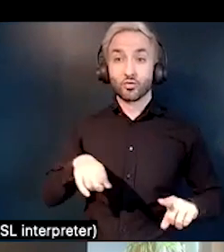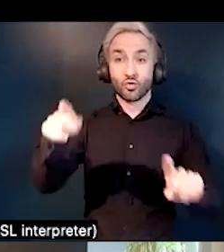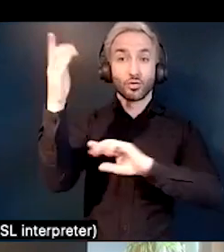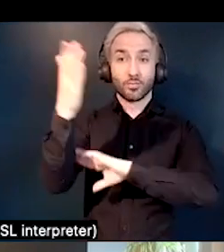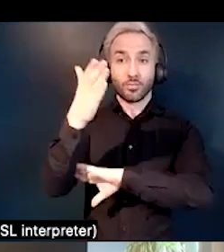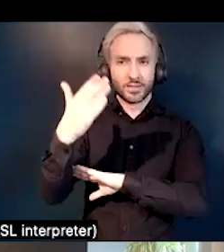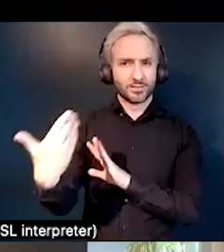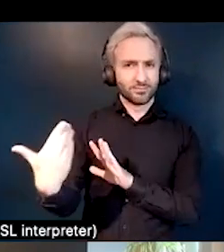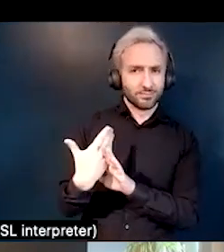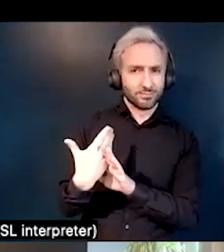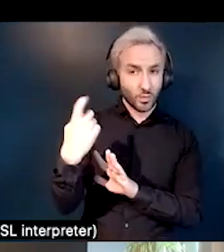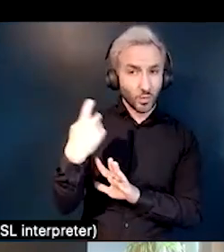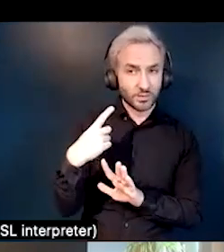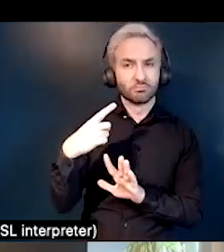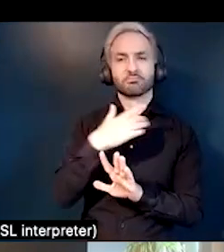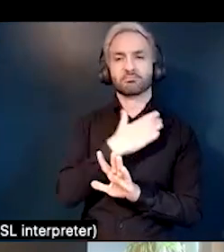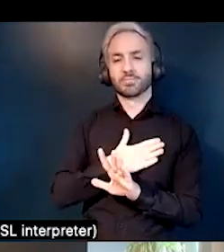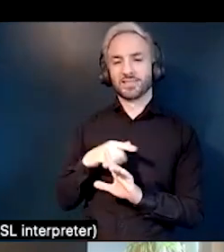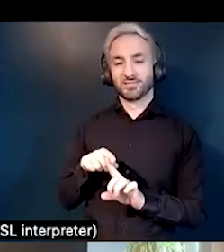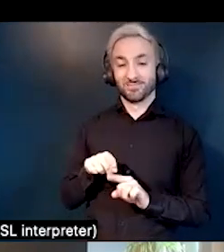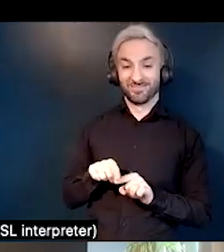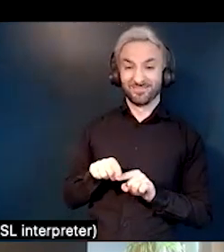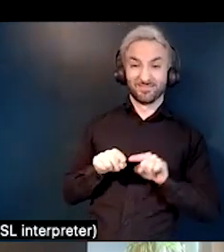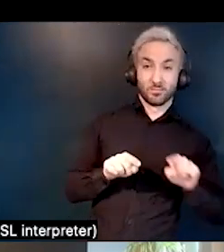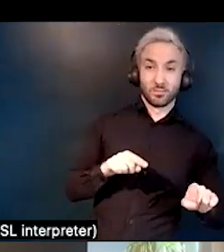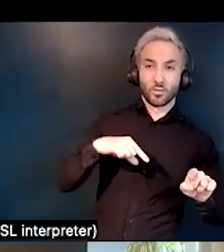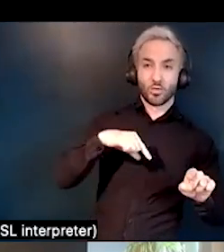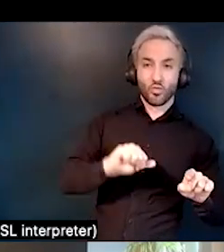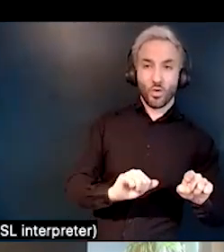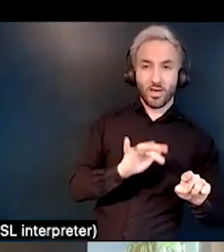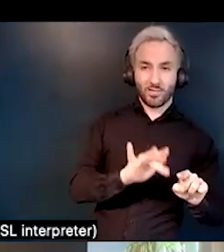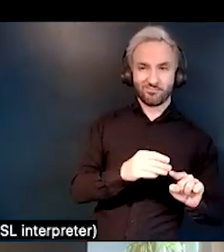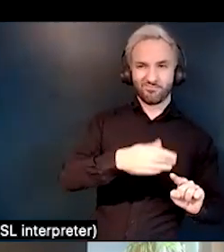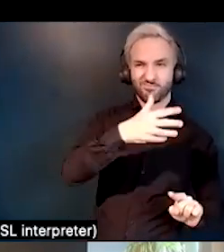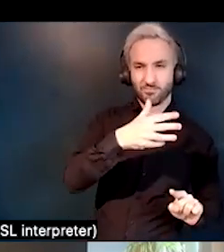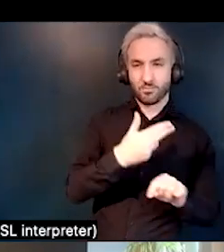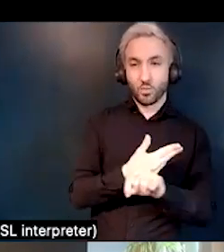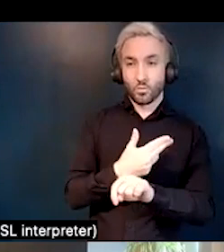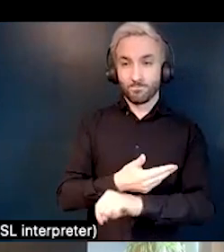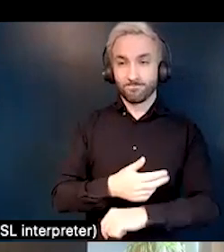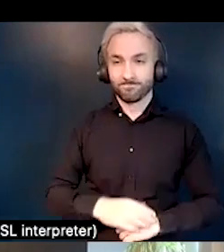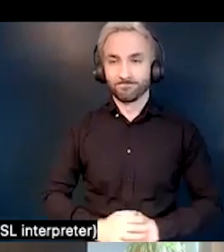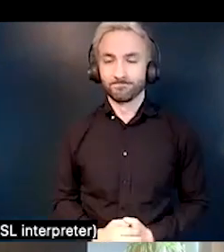please use the Q&A panel found in the bottom menu. Lastly, we'd like to remind attendees of the code